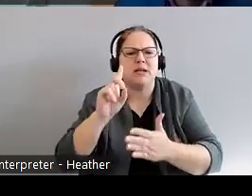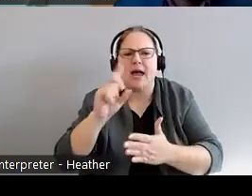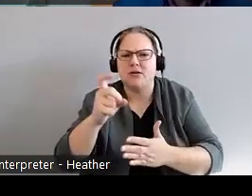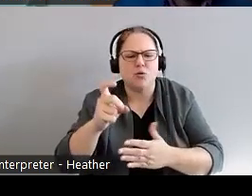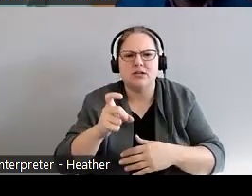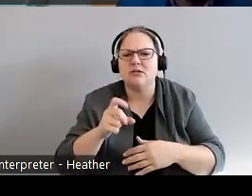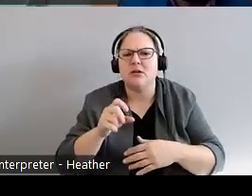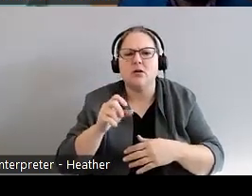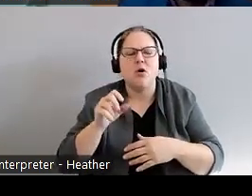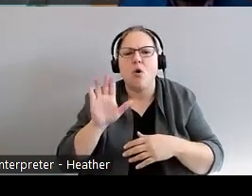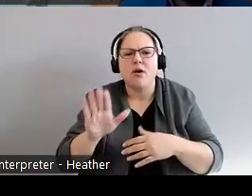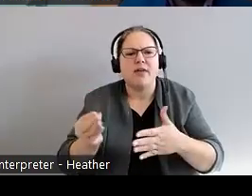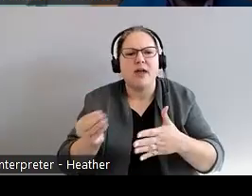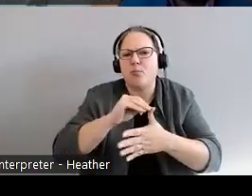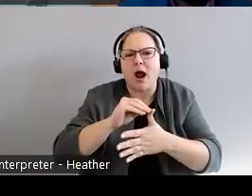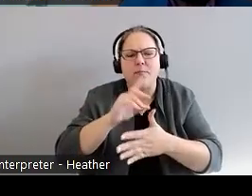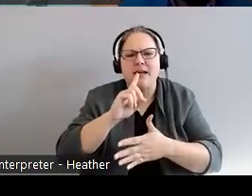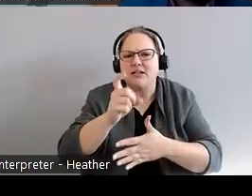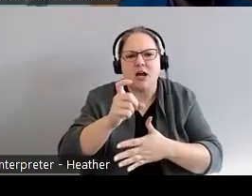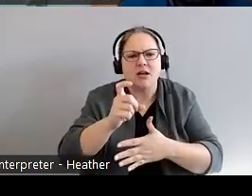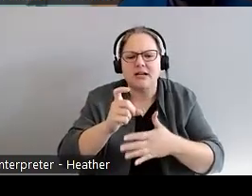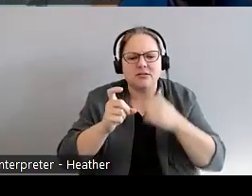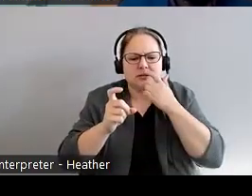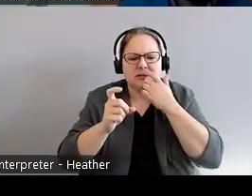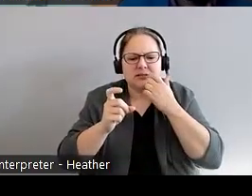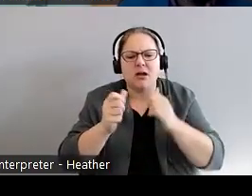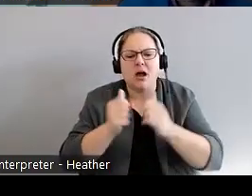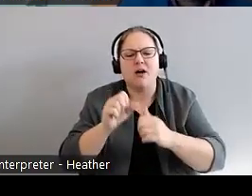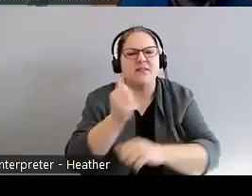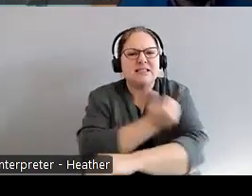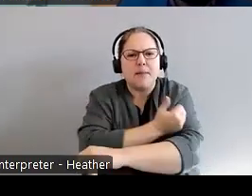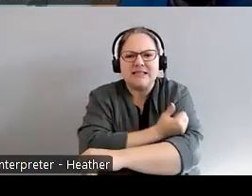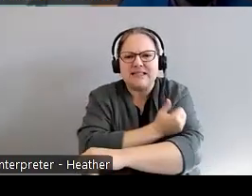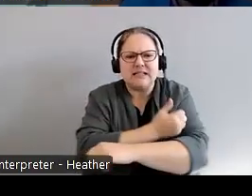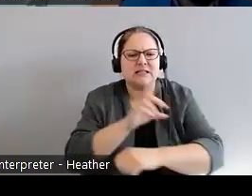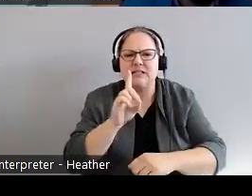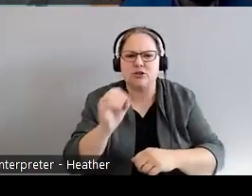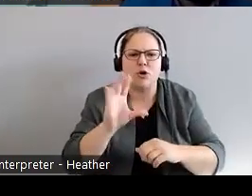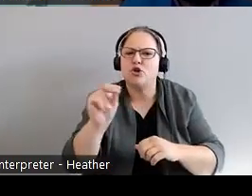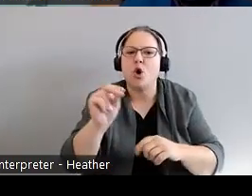primary diagnosis of a substance use disorder but they can have a comorbid substance use disorder